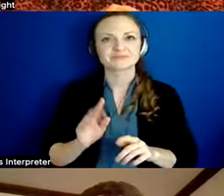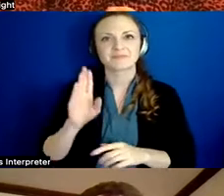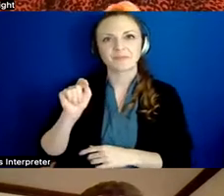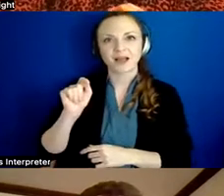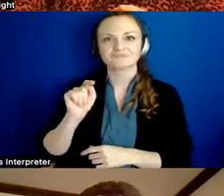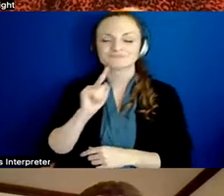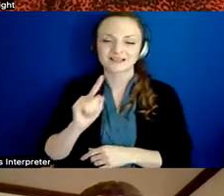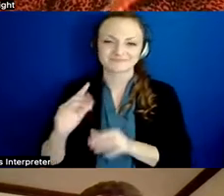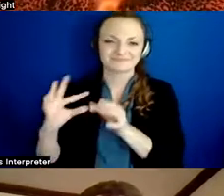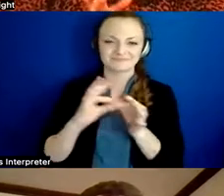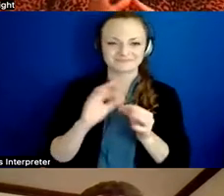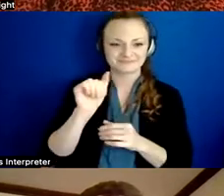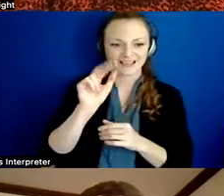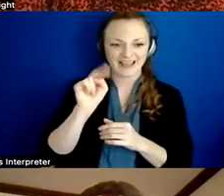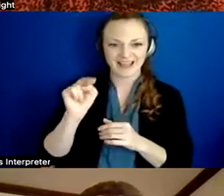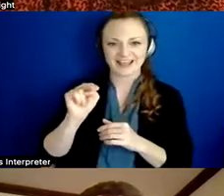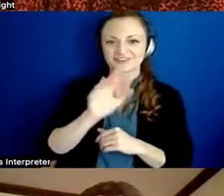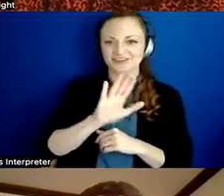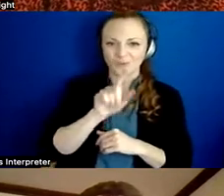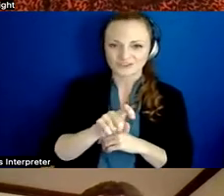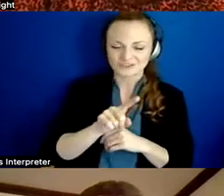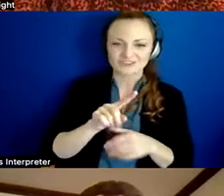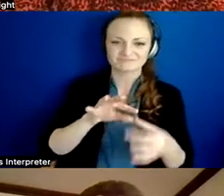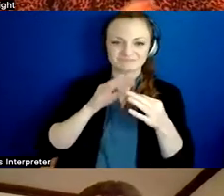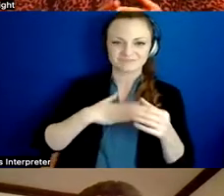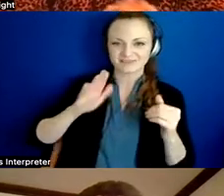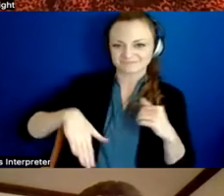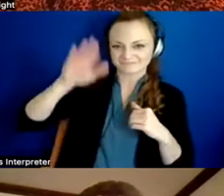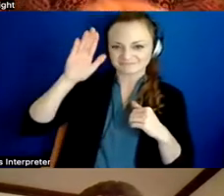that I was growing up I only make the 19:38:09 Oshkinazi Horoset, because to me